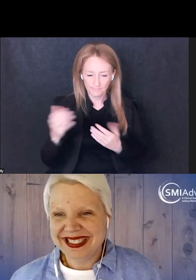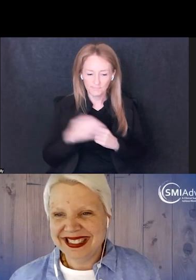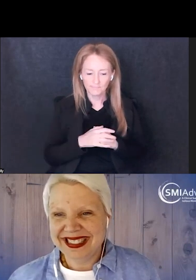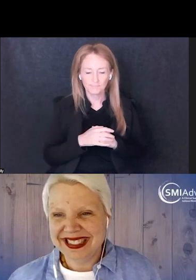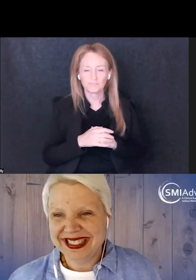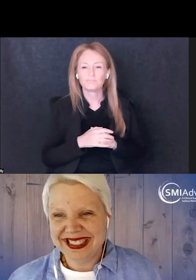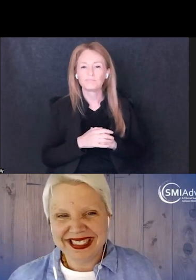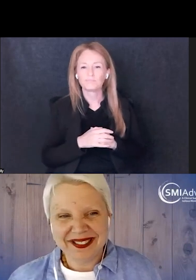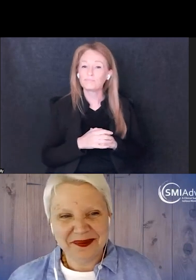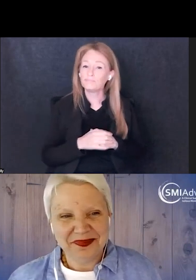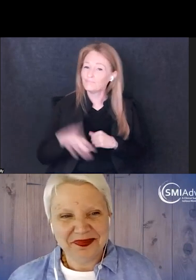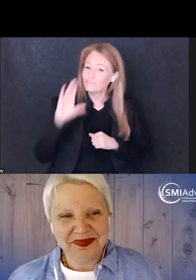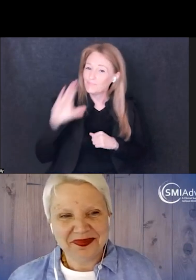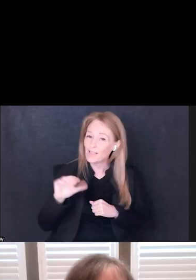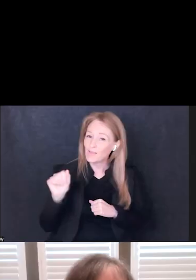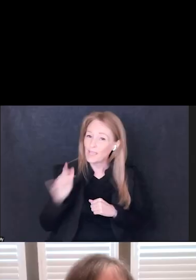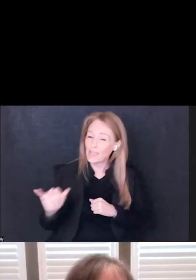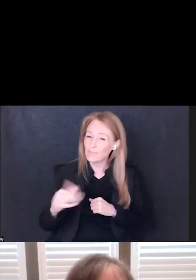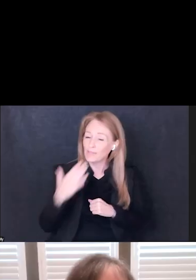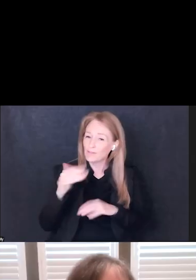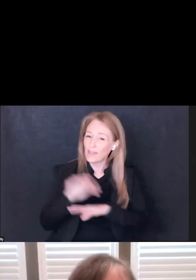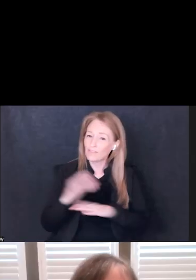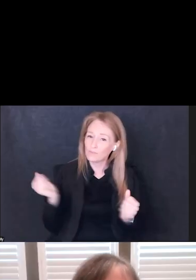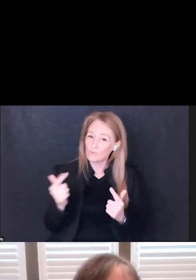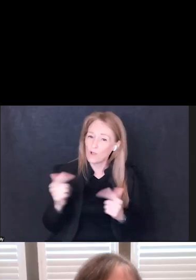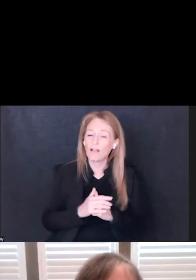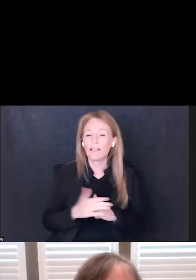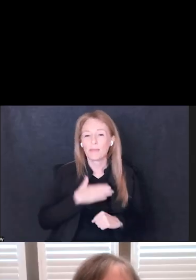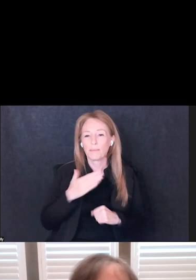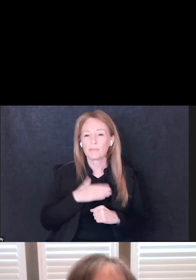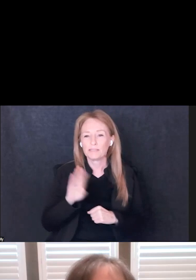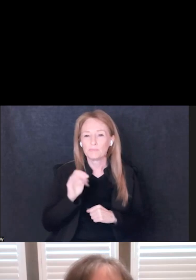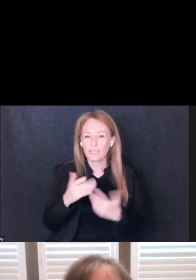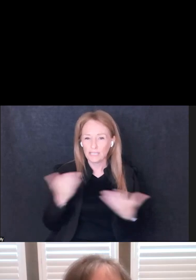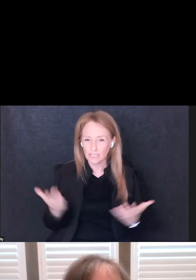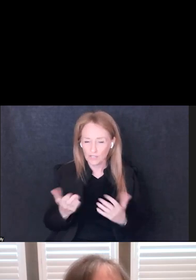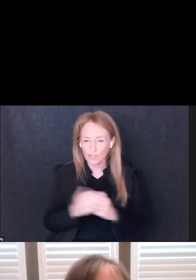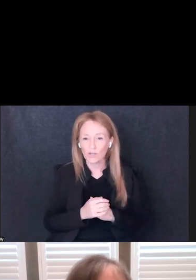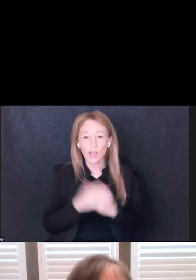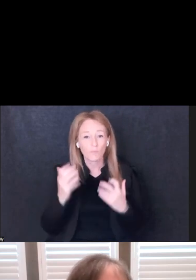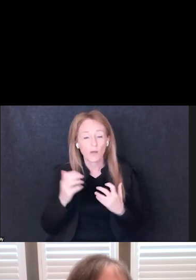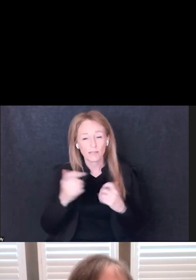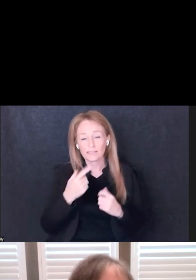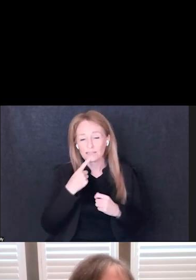GOOD AFTERNOON. GOOD TO BE HERE WITH YOU. I WANT TO TELL YOU THERE IS SURPRISING ACTIVITY HAPPENING